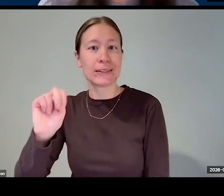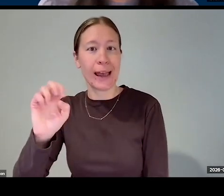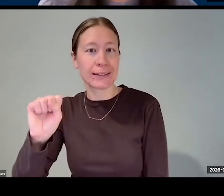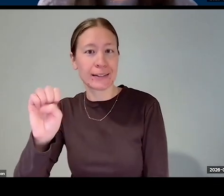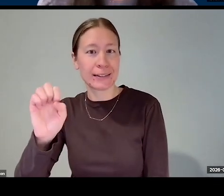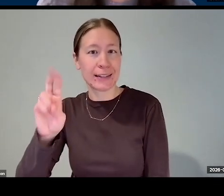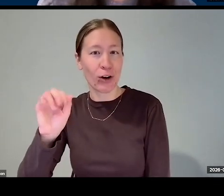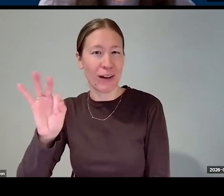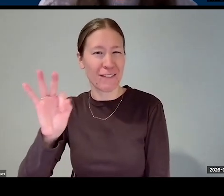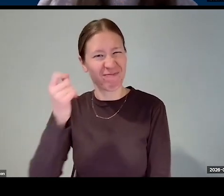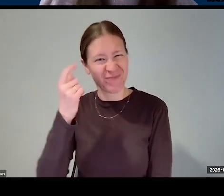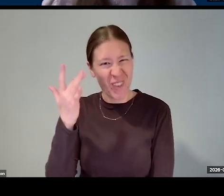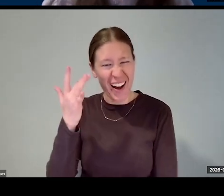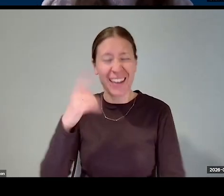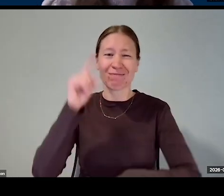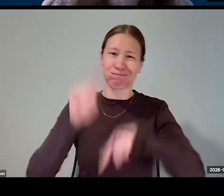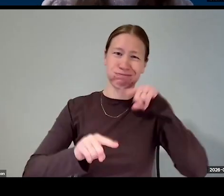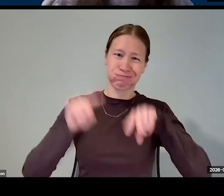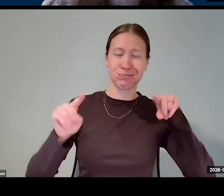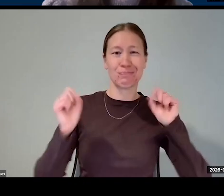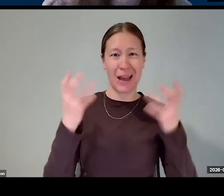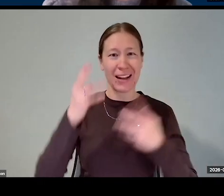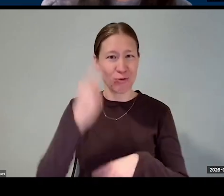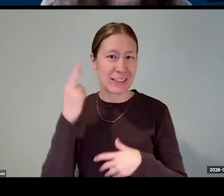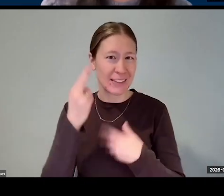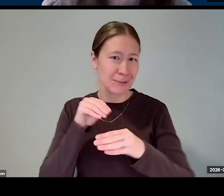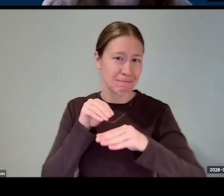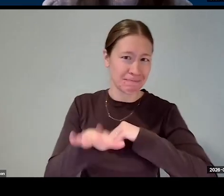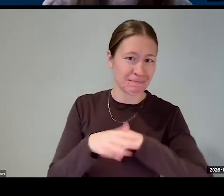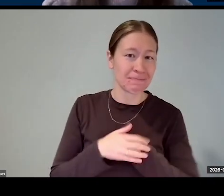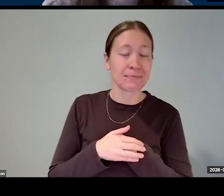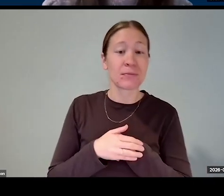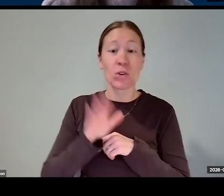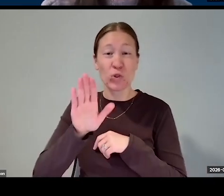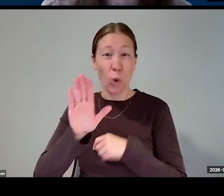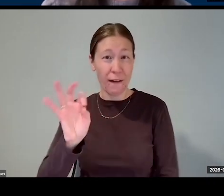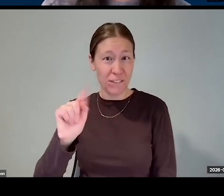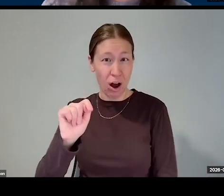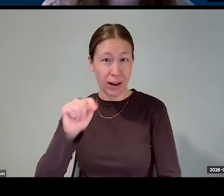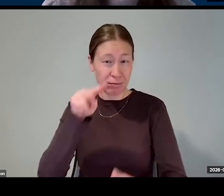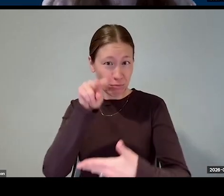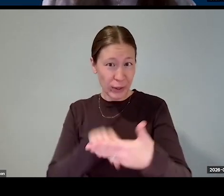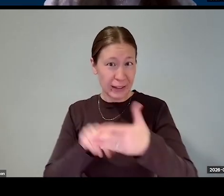One way to judge how legible your font is is by looking at the characters.